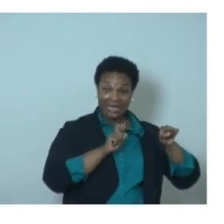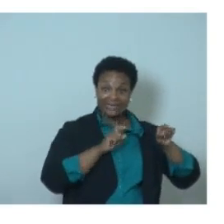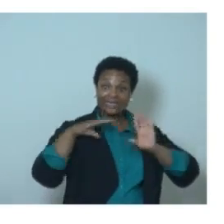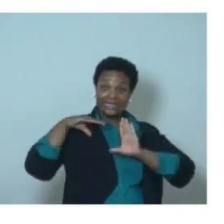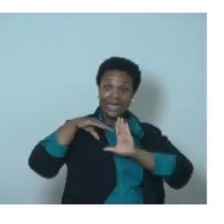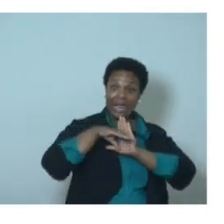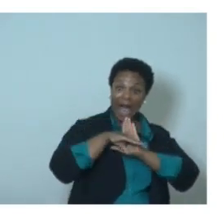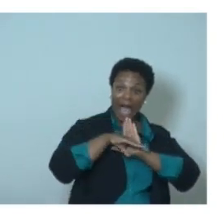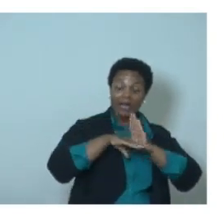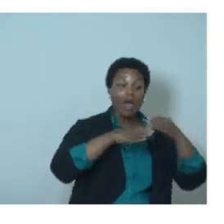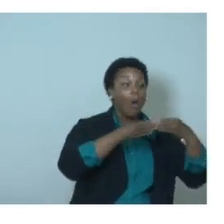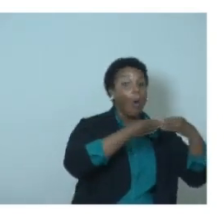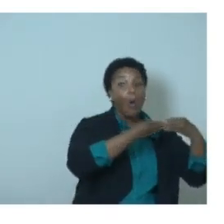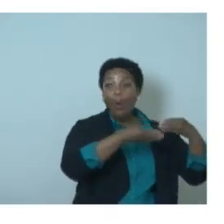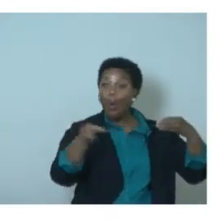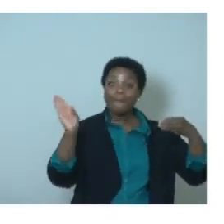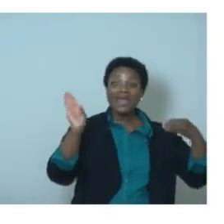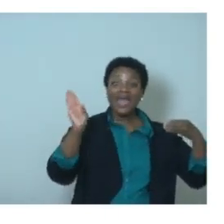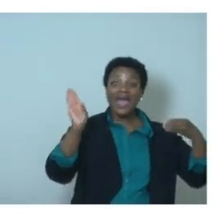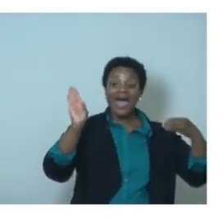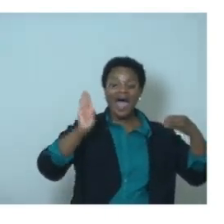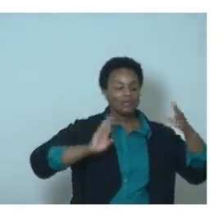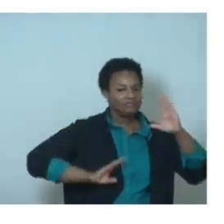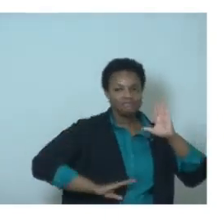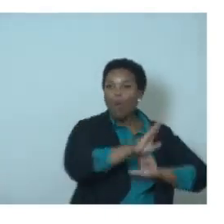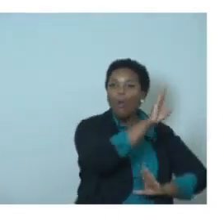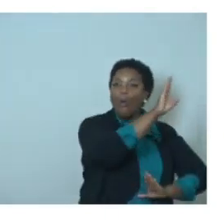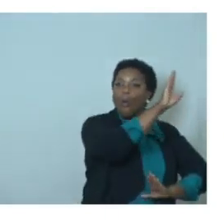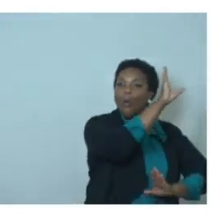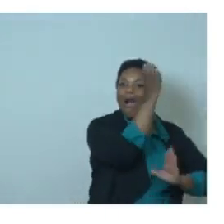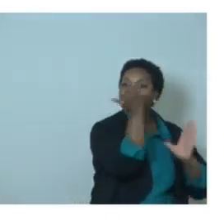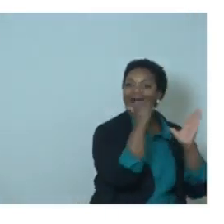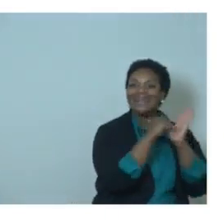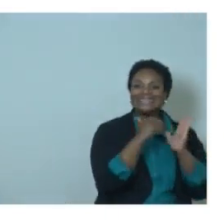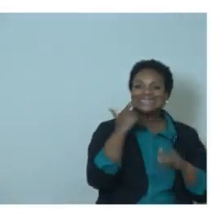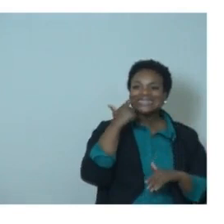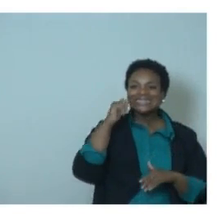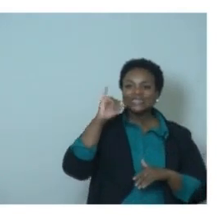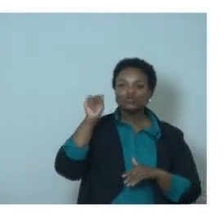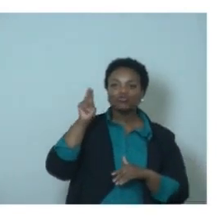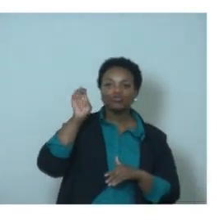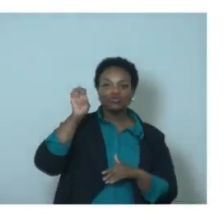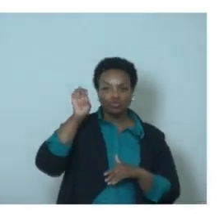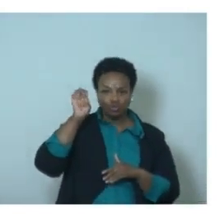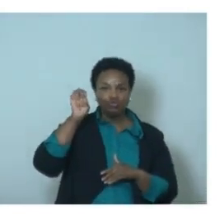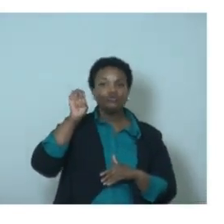SO THAT’S WHY IT’S A LITTLE BIT DIFFERENT BUT LOOK THEY DID THEY DECLINE THEY OPEN UP NOW.